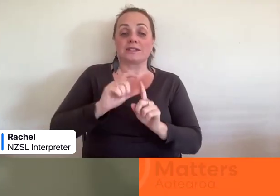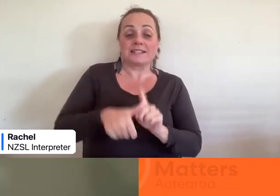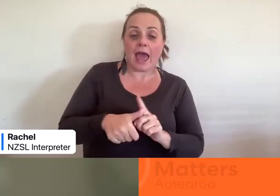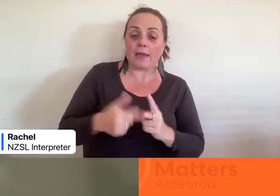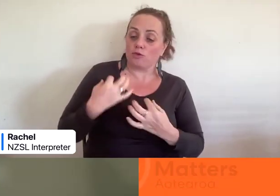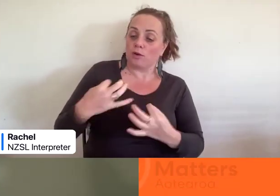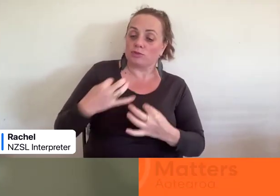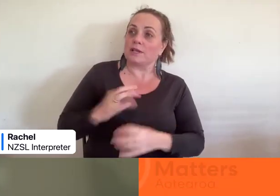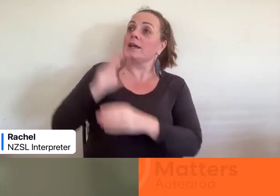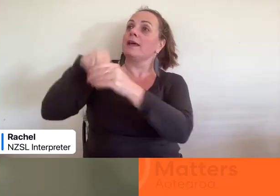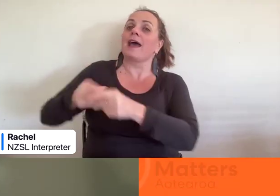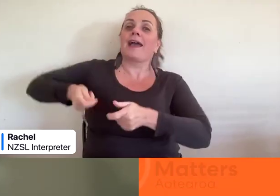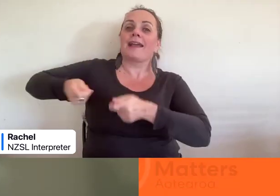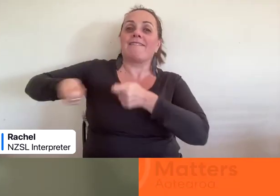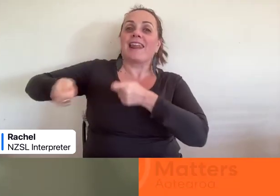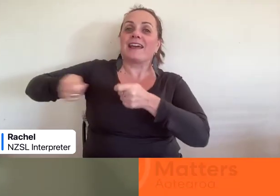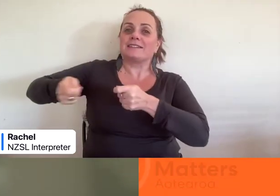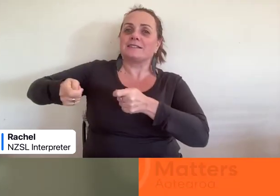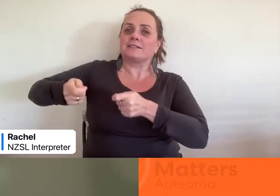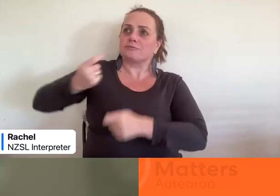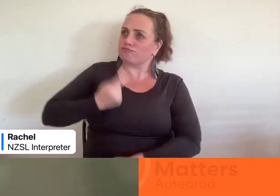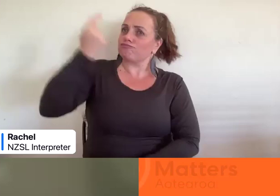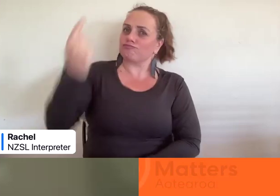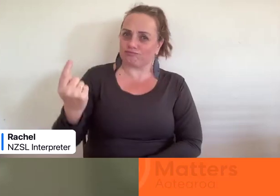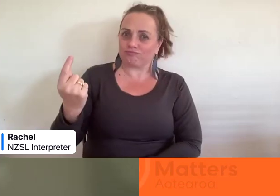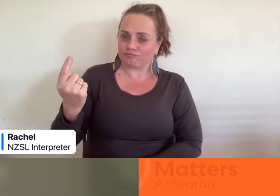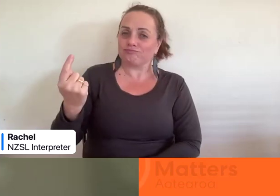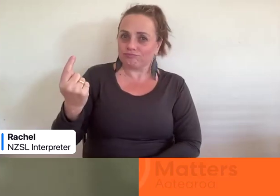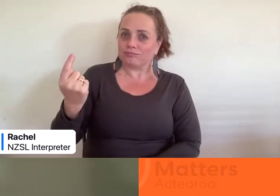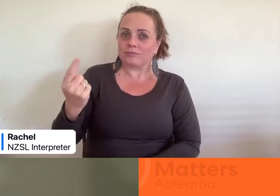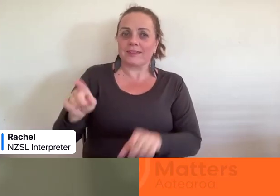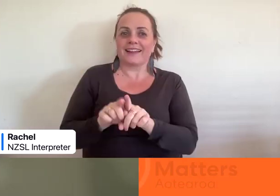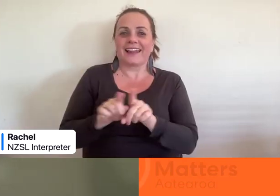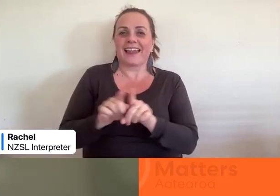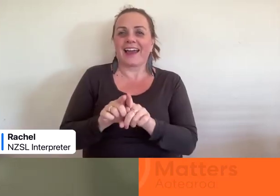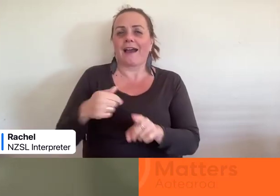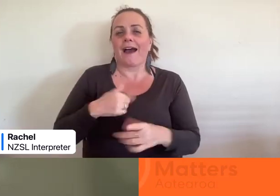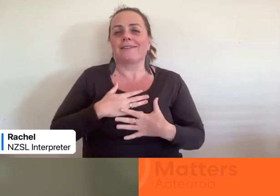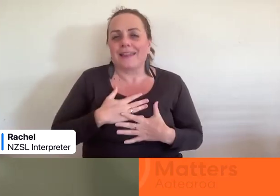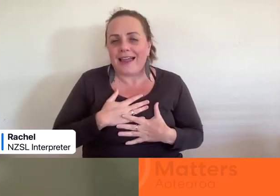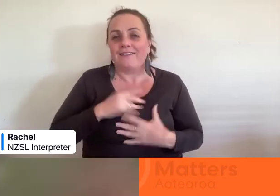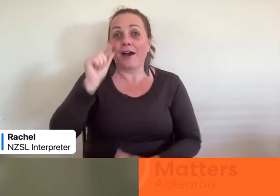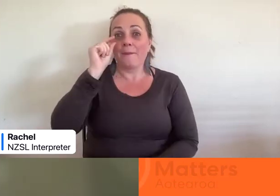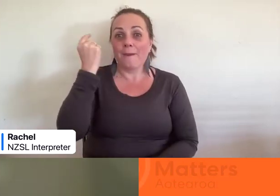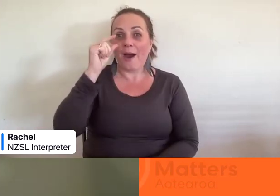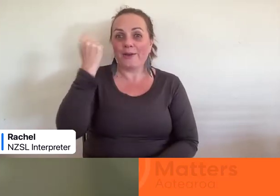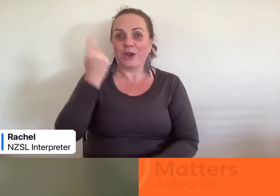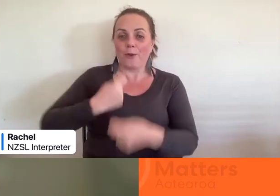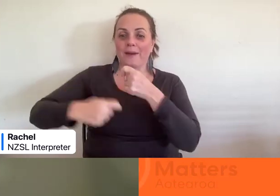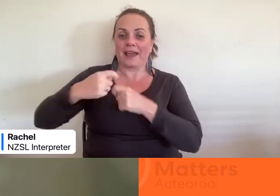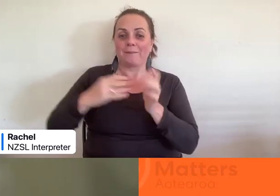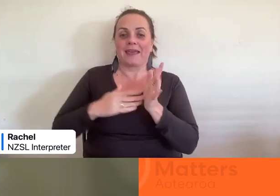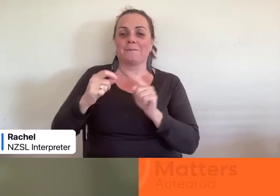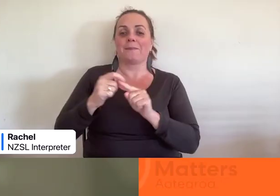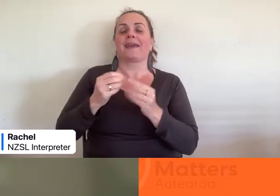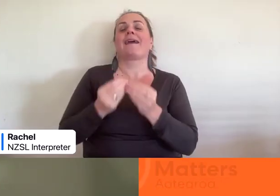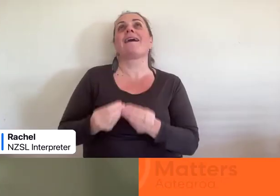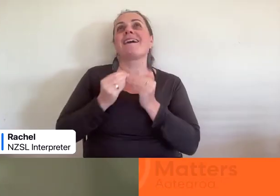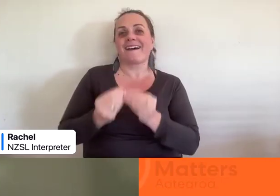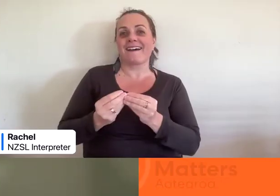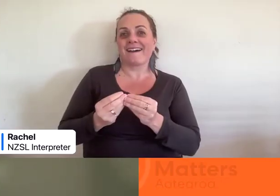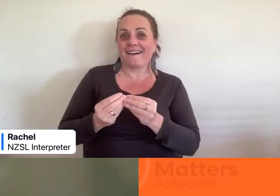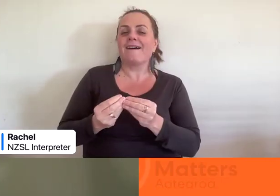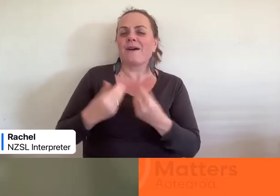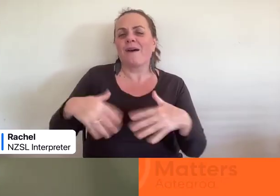governance. In other words, I was in love when Mojo became our MP. I watched as they tried to